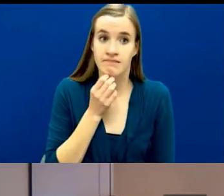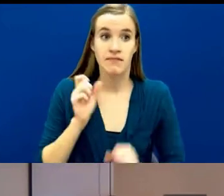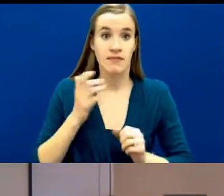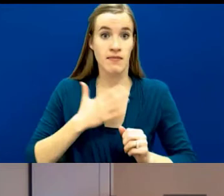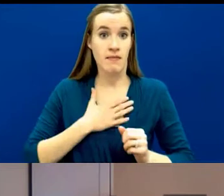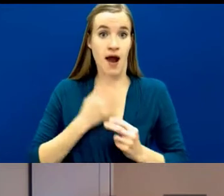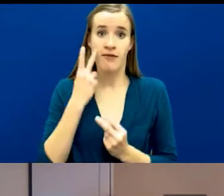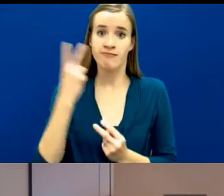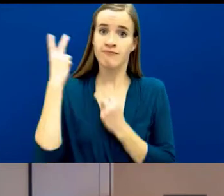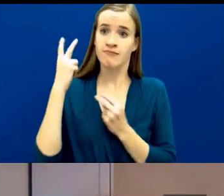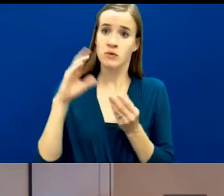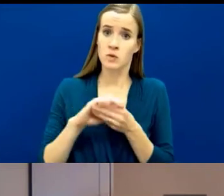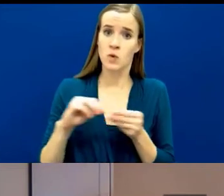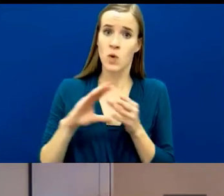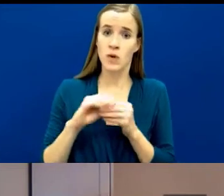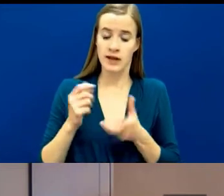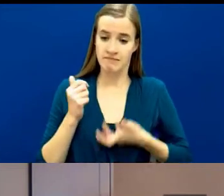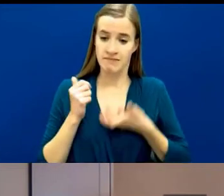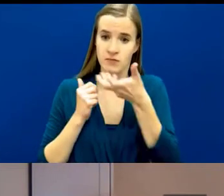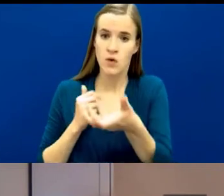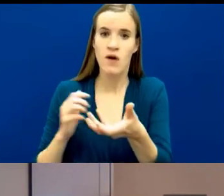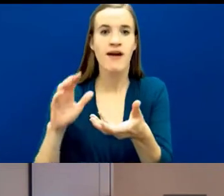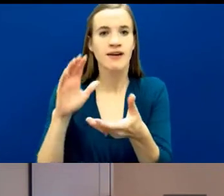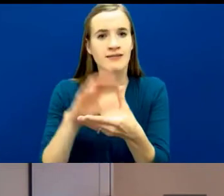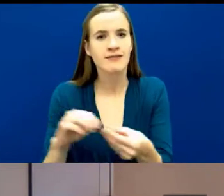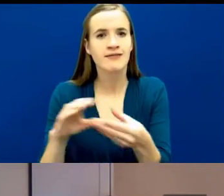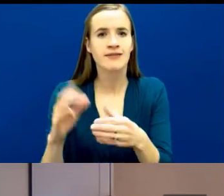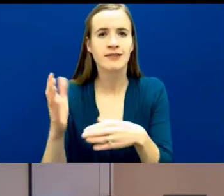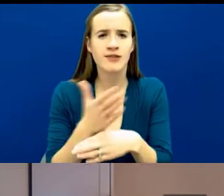because it allowed me to share those memories, and allowed me to go back into